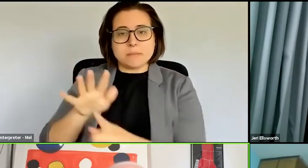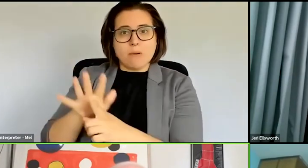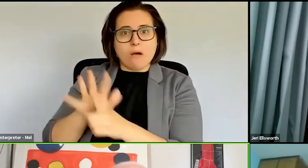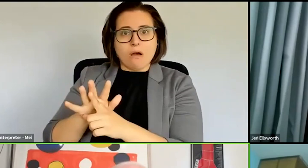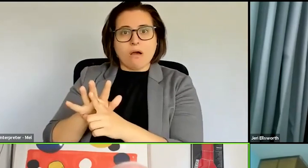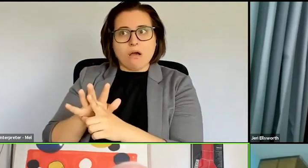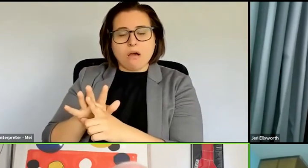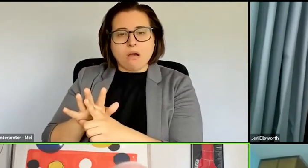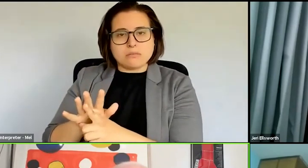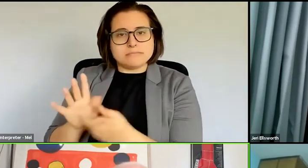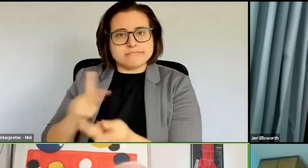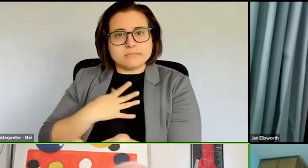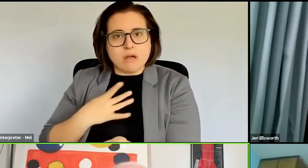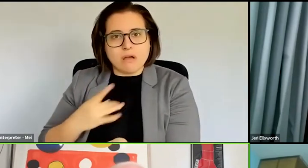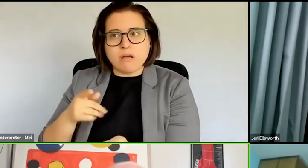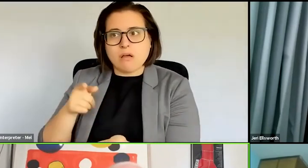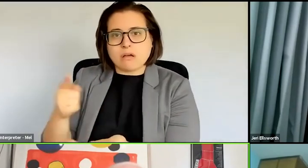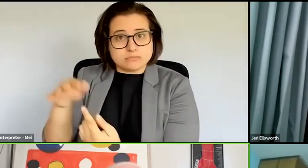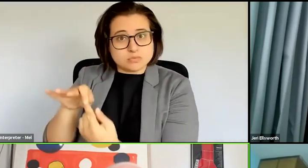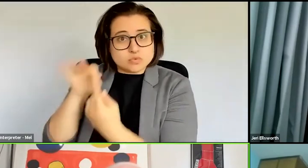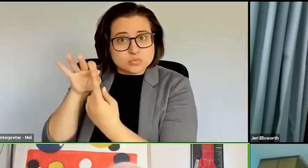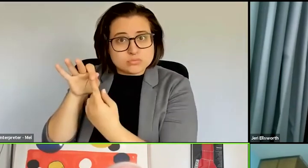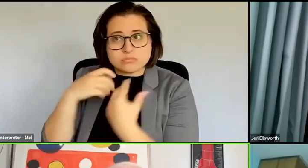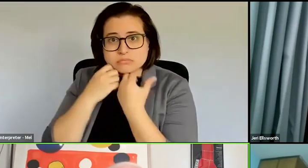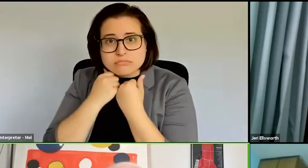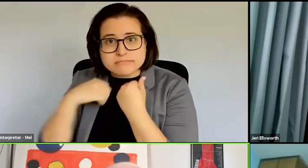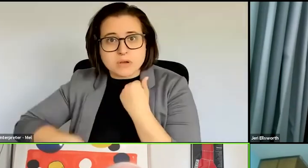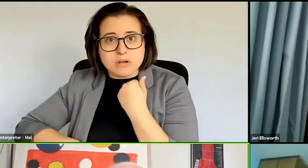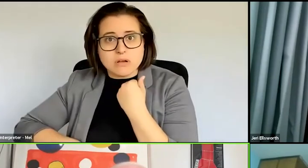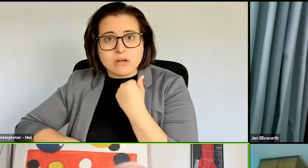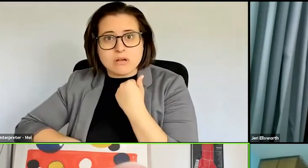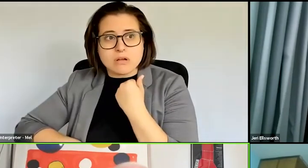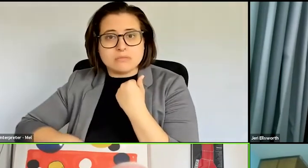something unique that people find valuable, and not everybody is going to love it or love you,